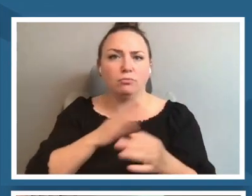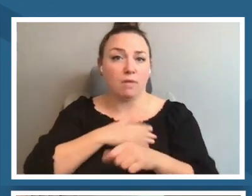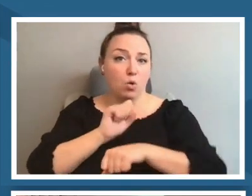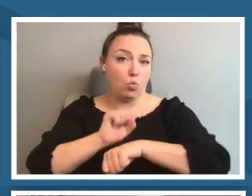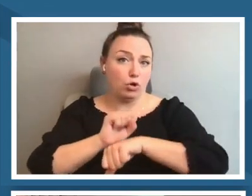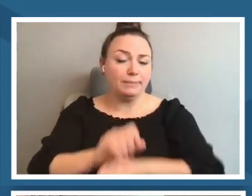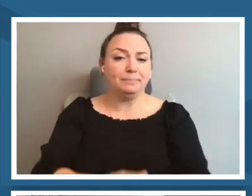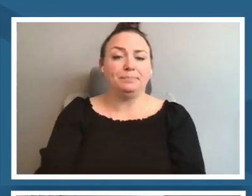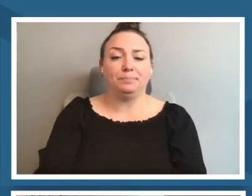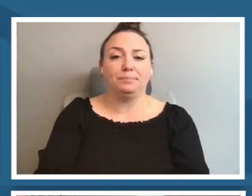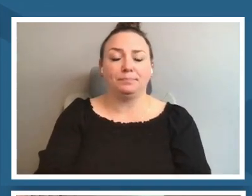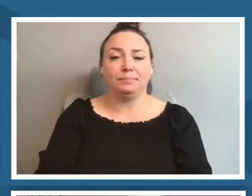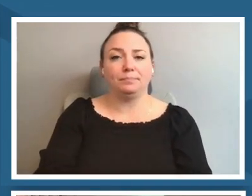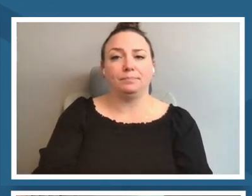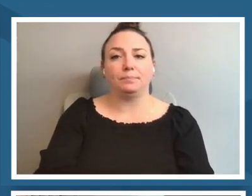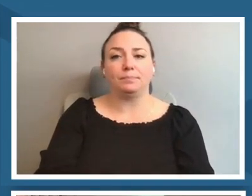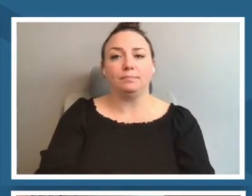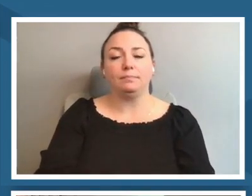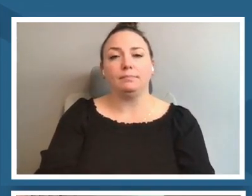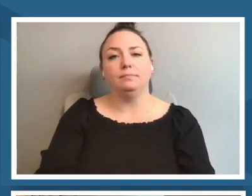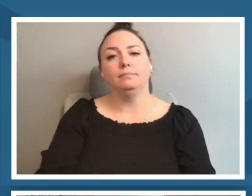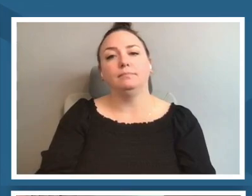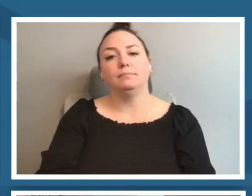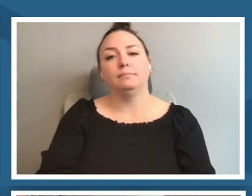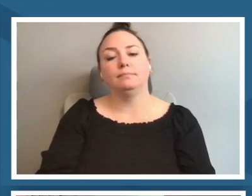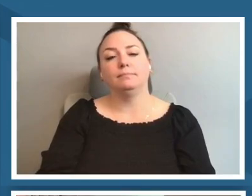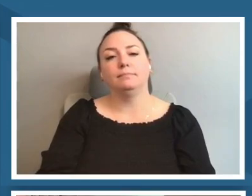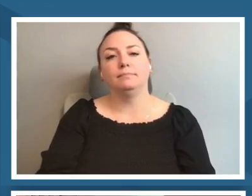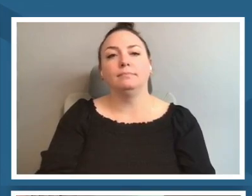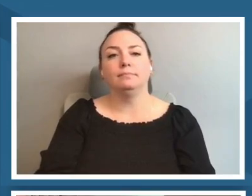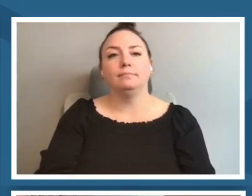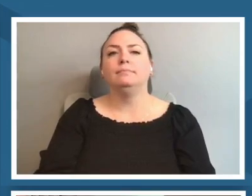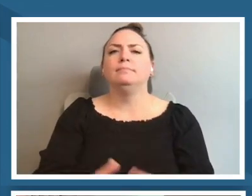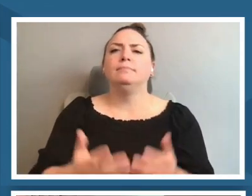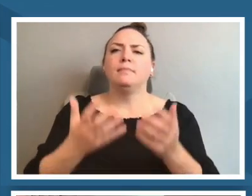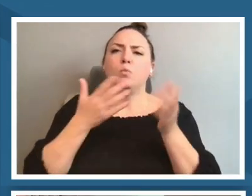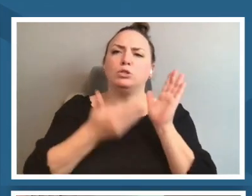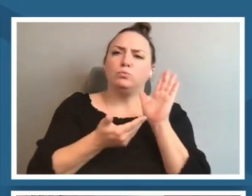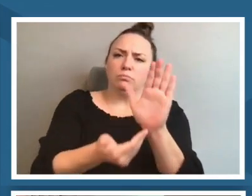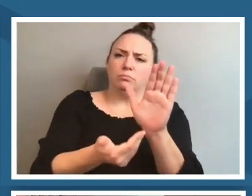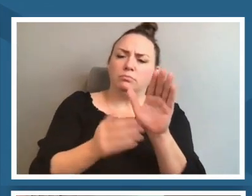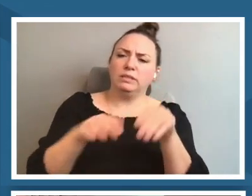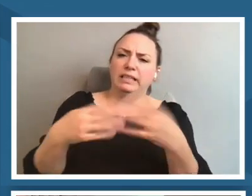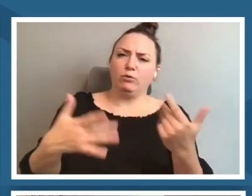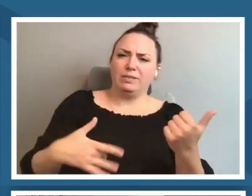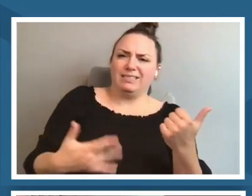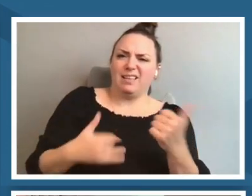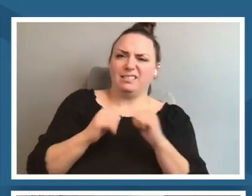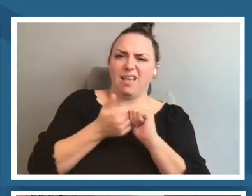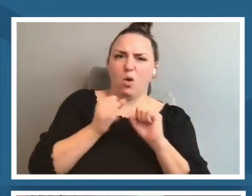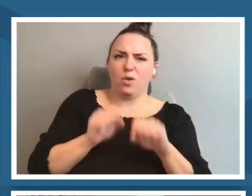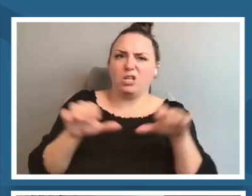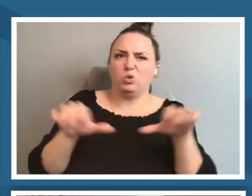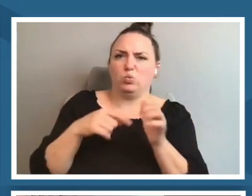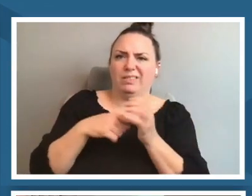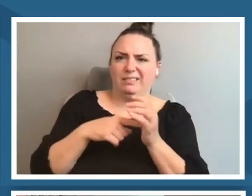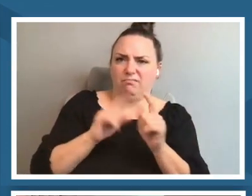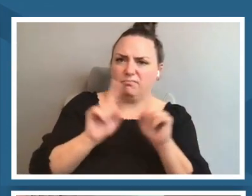and i share with you to kind of give you a sense of different ways of doing this